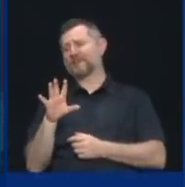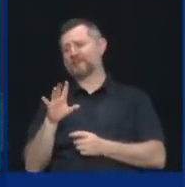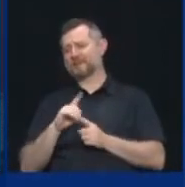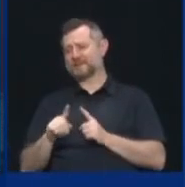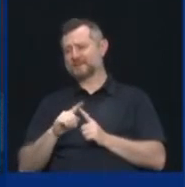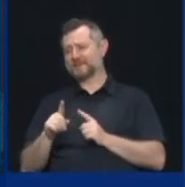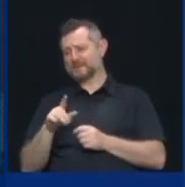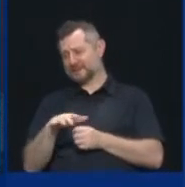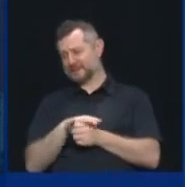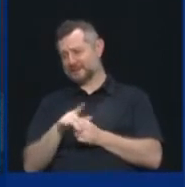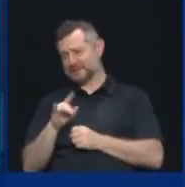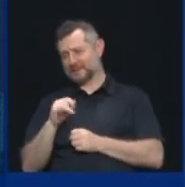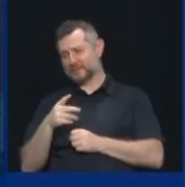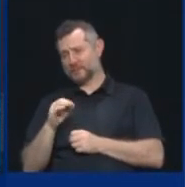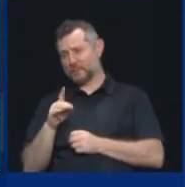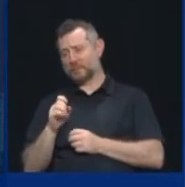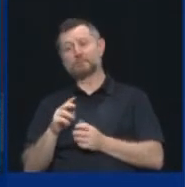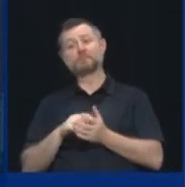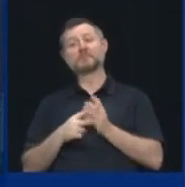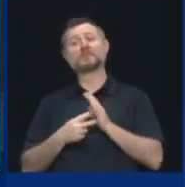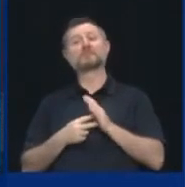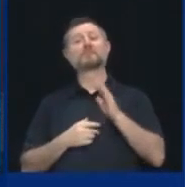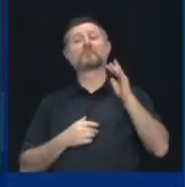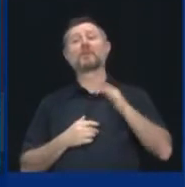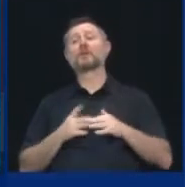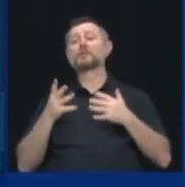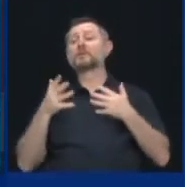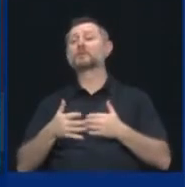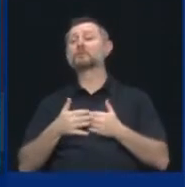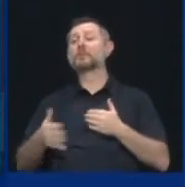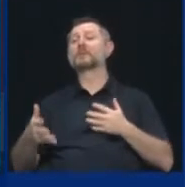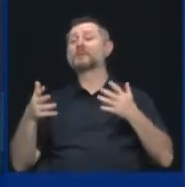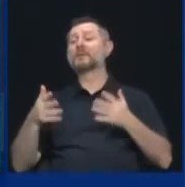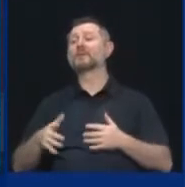IF YOU HAVE -- THIS IS NOT JUST A